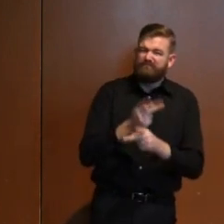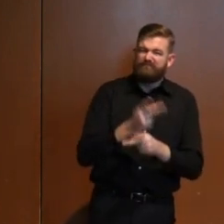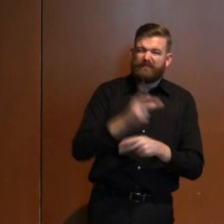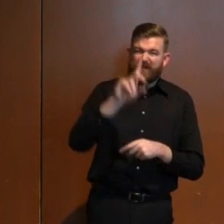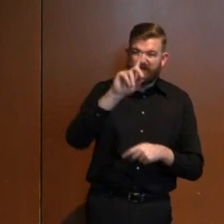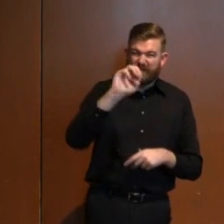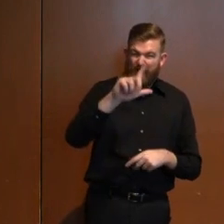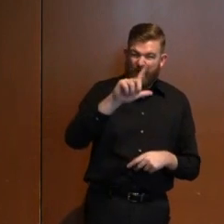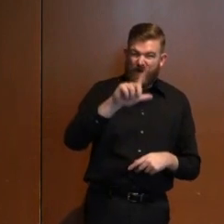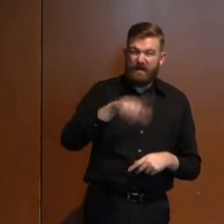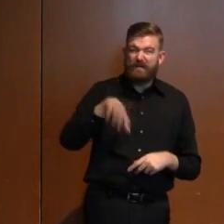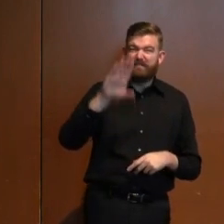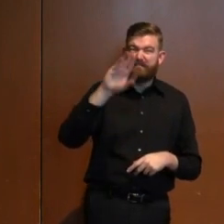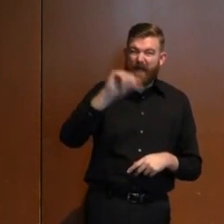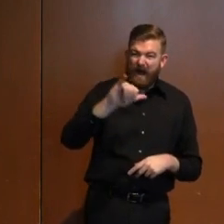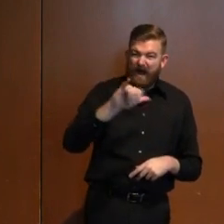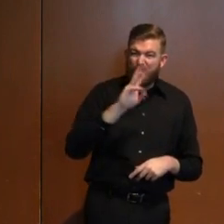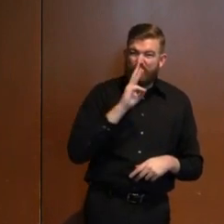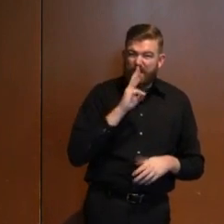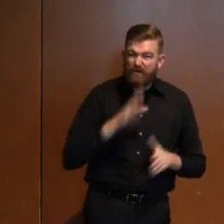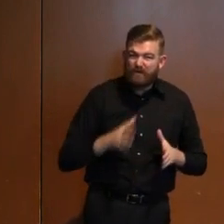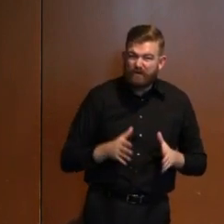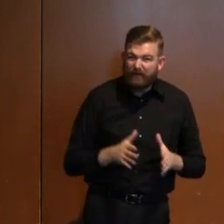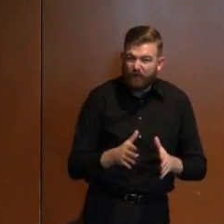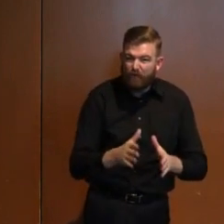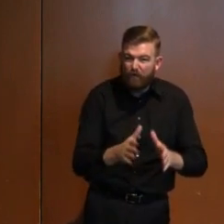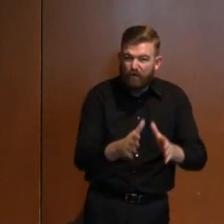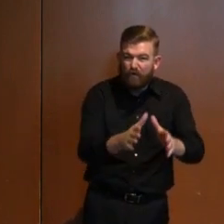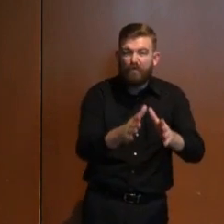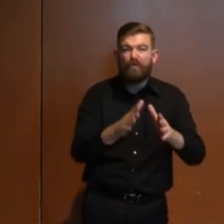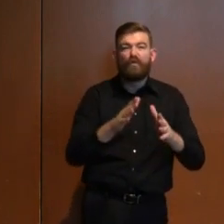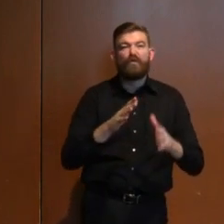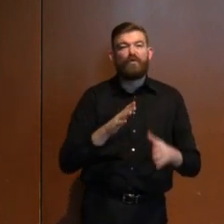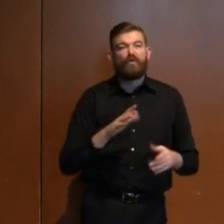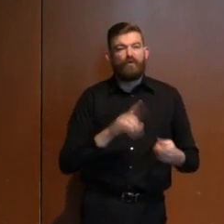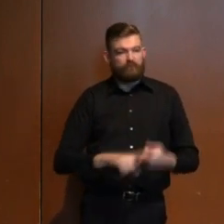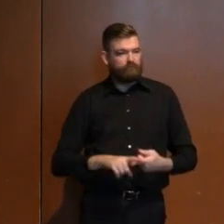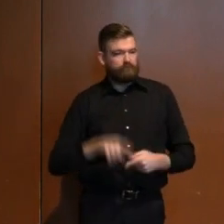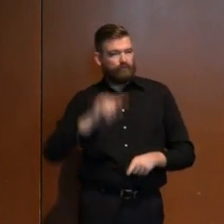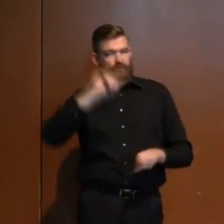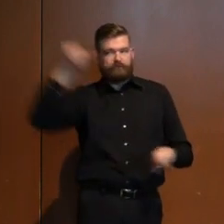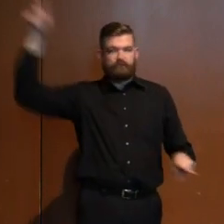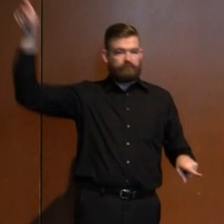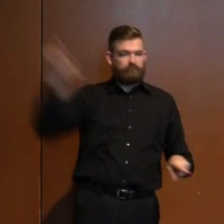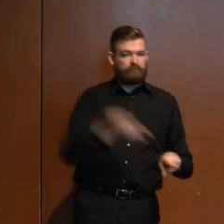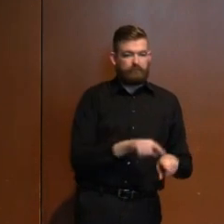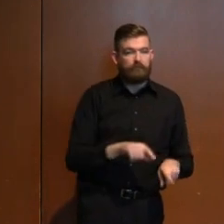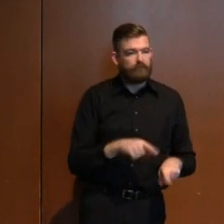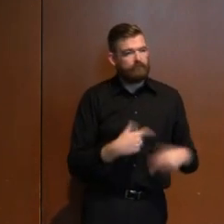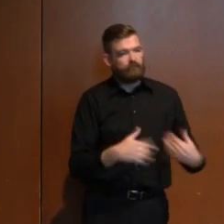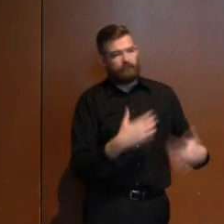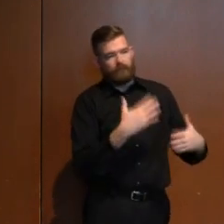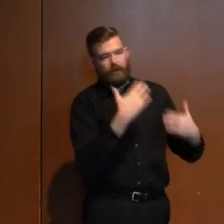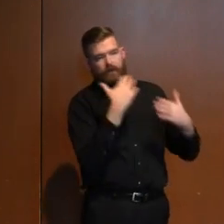REPAIRED. THAT WILL NEVER BE FORGOTS , FORGOTTEN FOR YOU AND YOUR